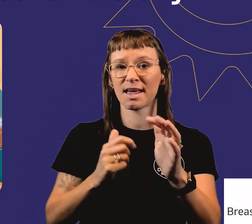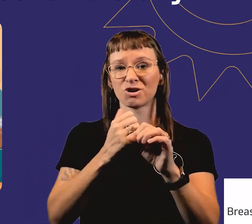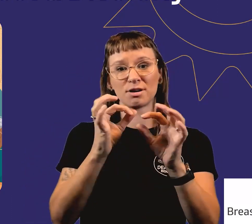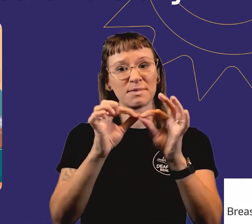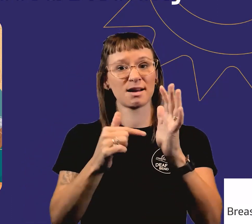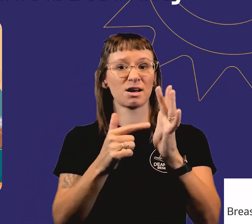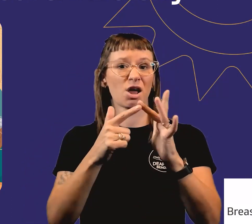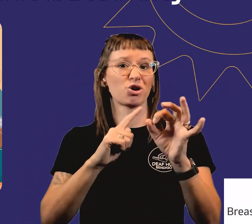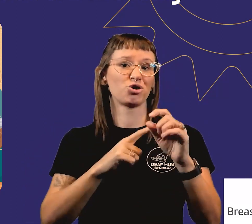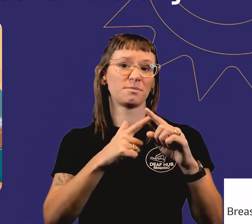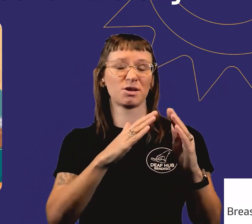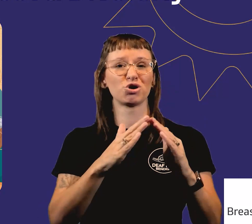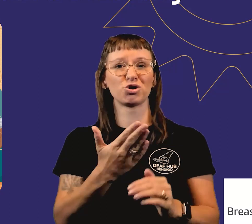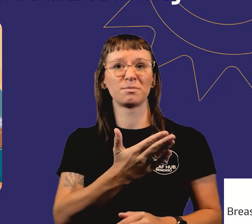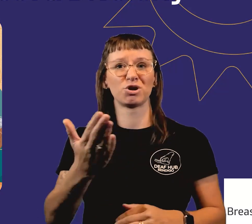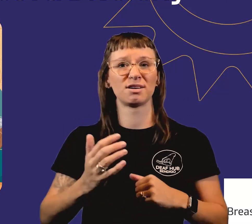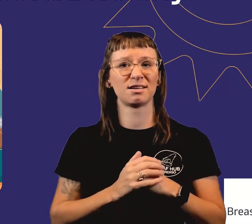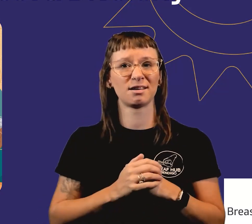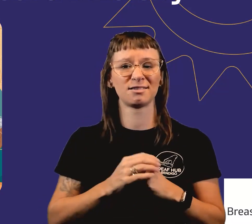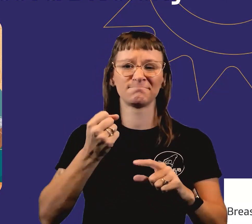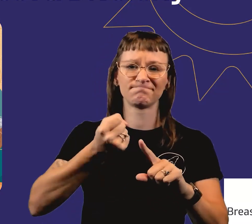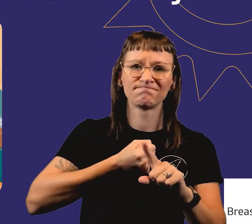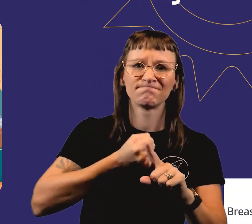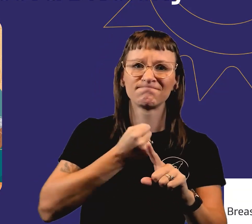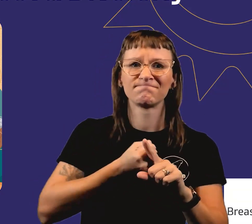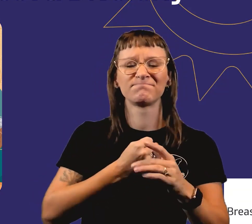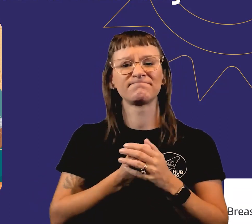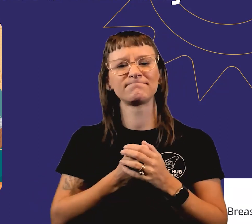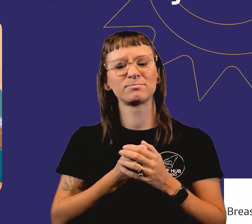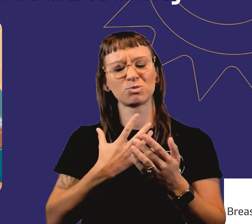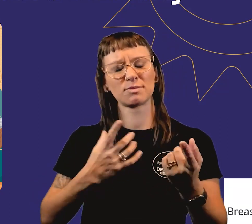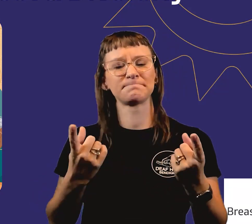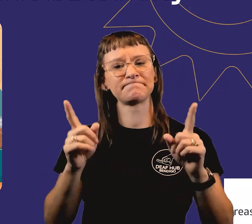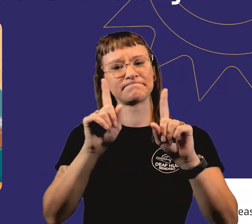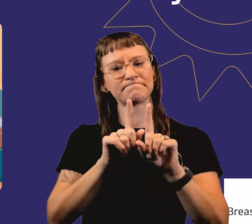of LGBTIQ+ rights movements and stand with them in solidarity.